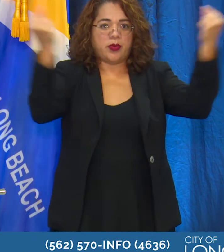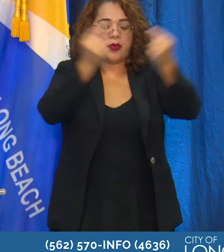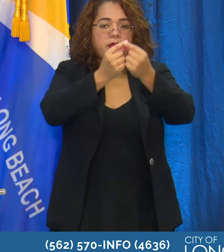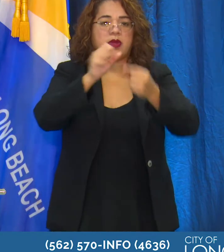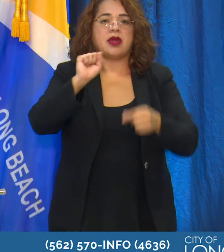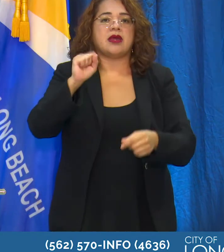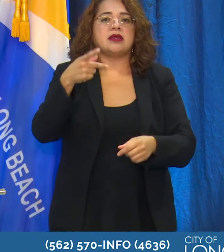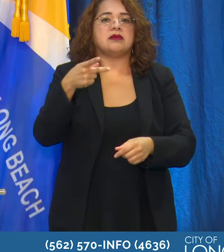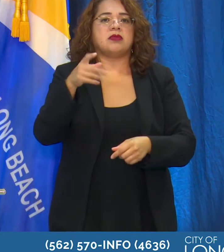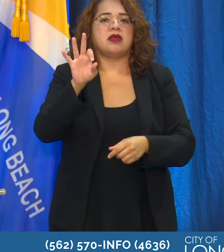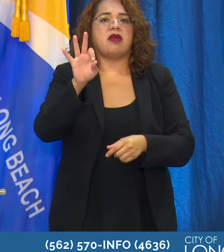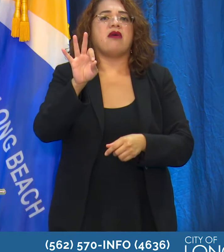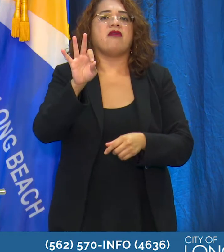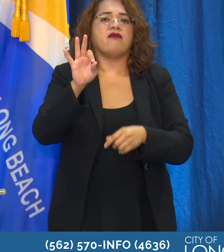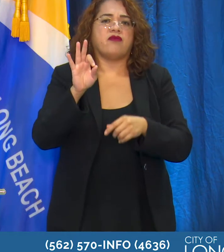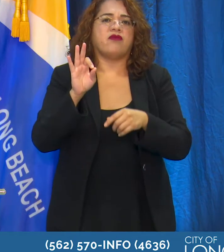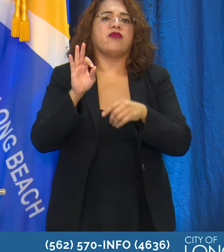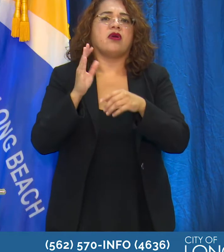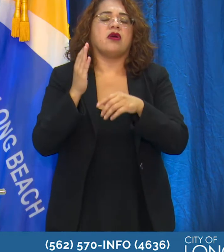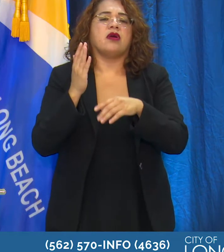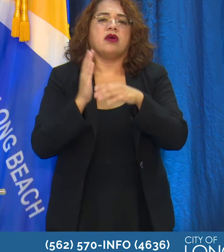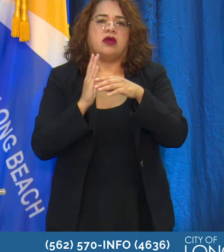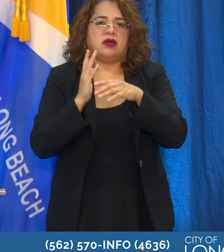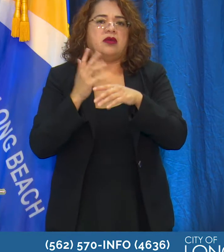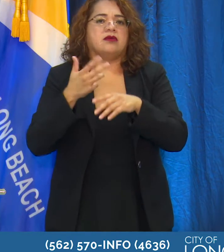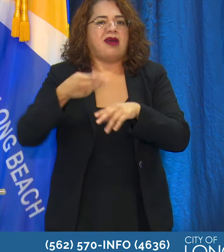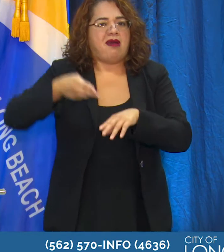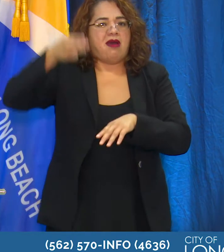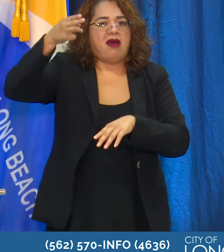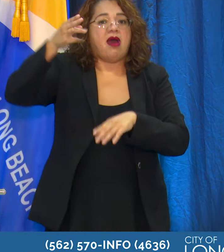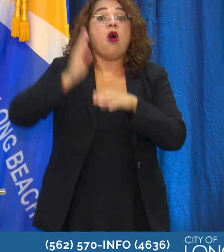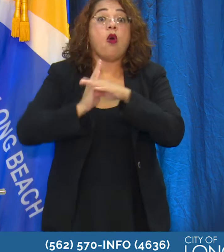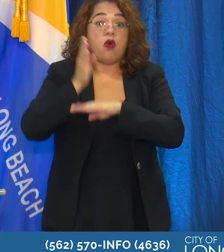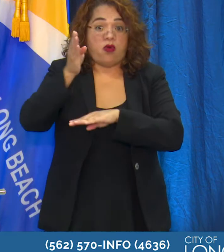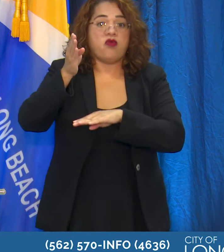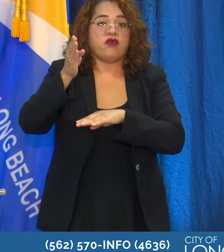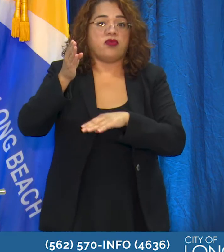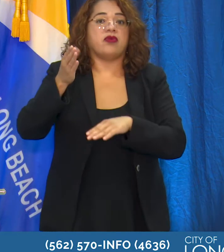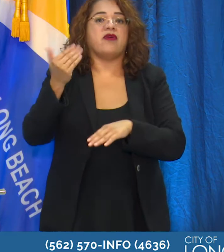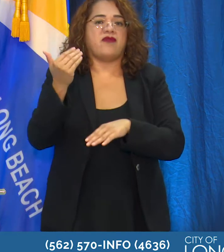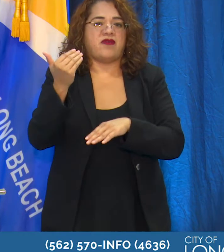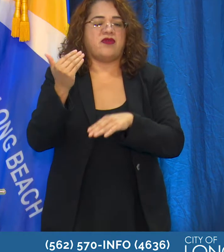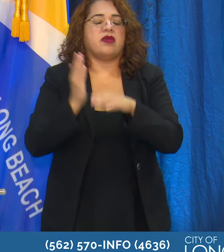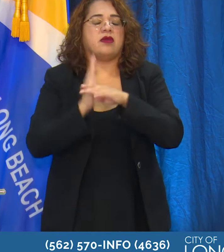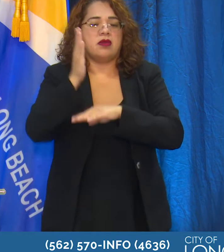is preferable 15 minutes before going outdoors and reapplying every two hours.